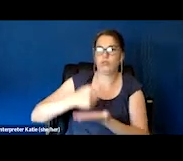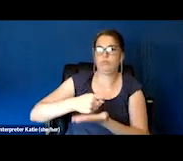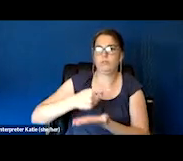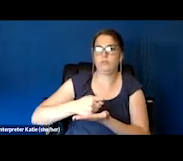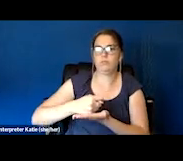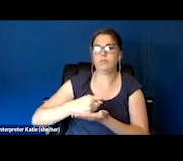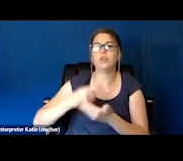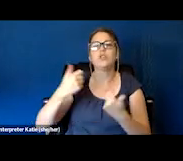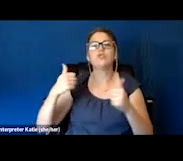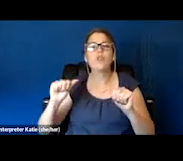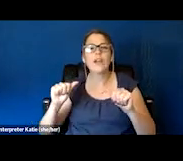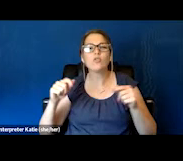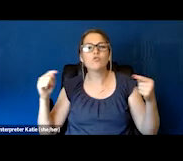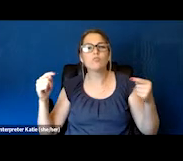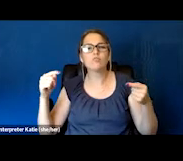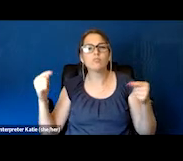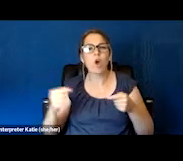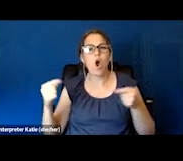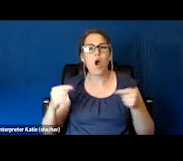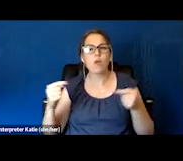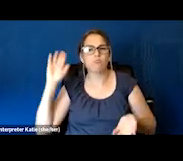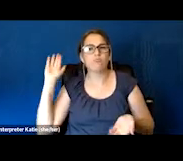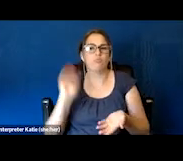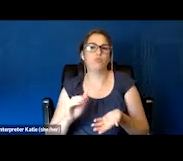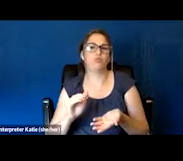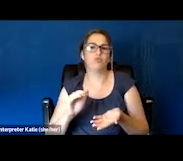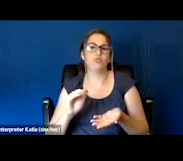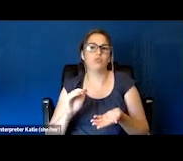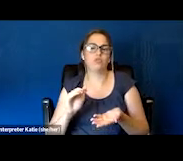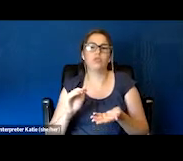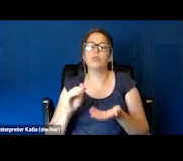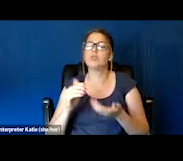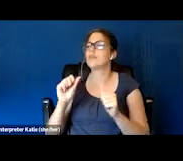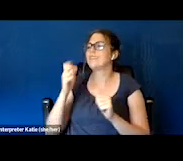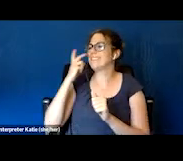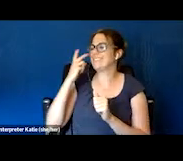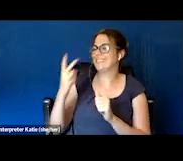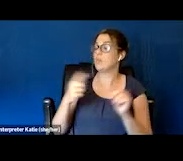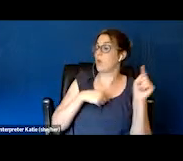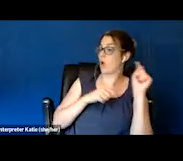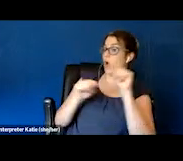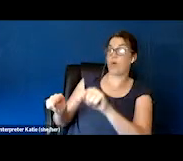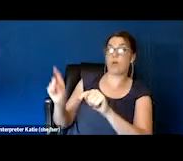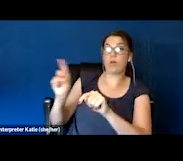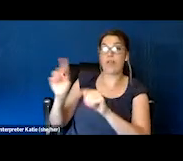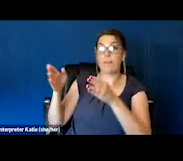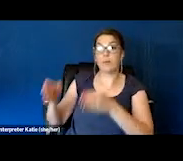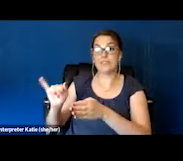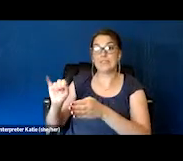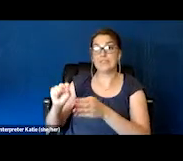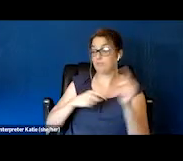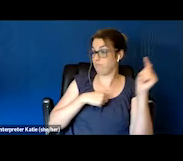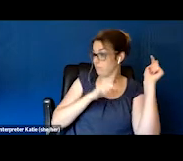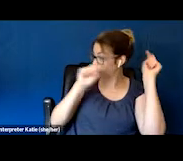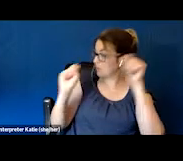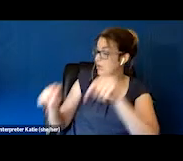to respond to behavioral health needs, because it's meeting people where they are and providing that brief intervention and opening the doorway